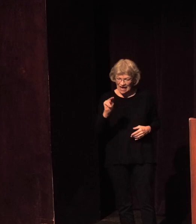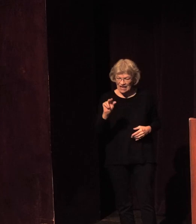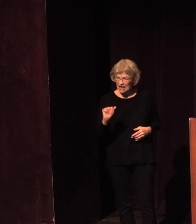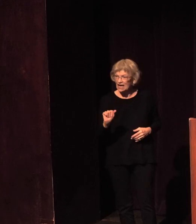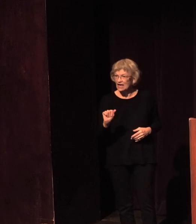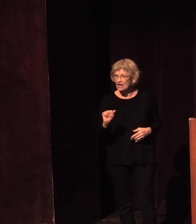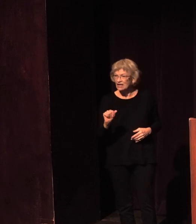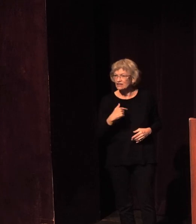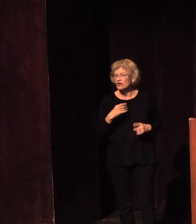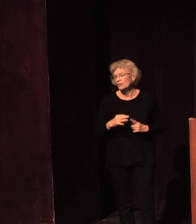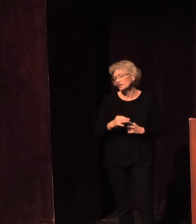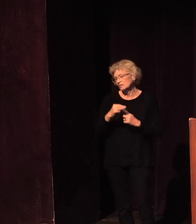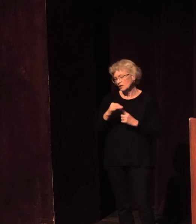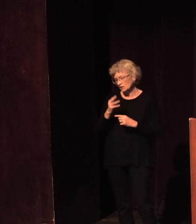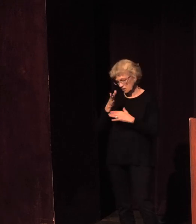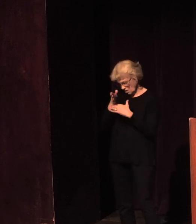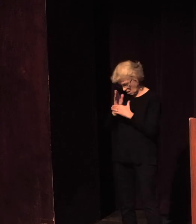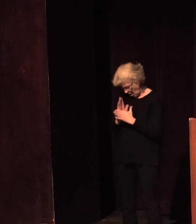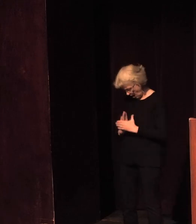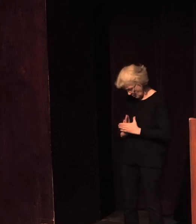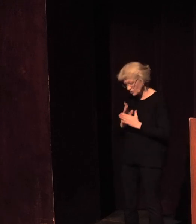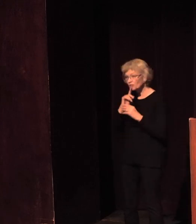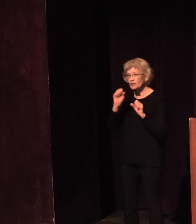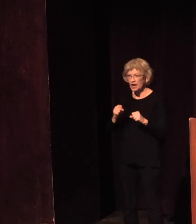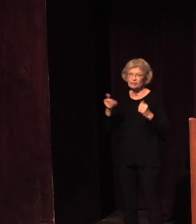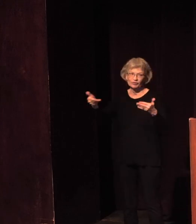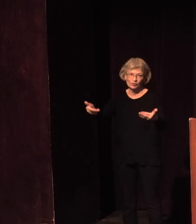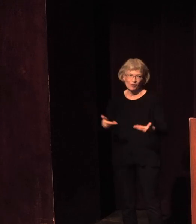that fills my lungs, that the rain, the wind, and the water or in my very DNA